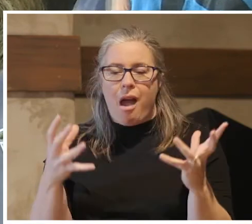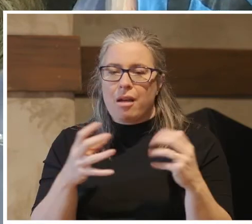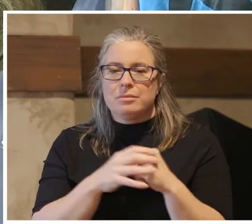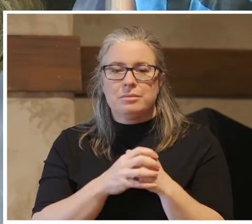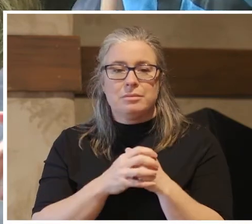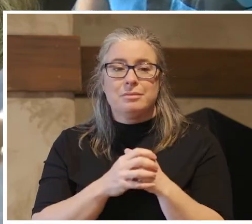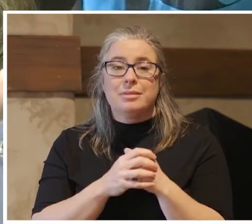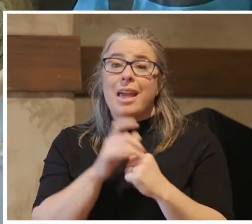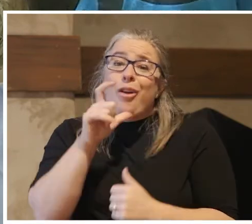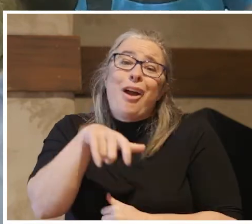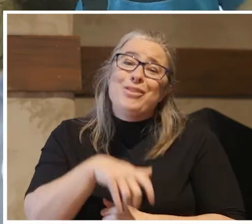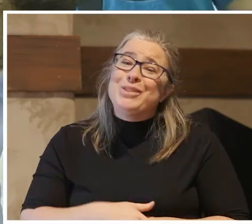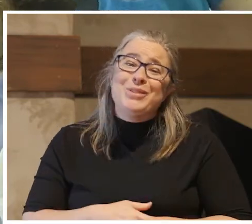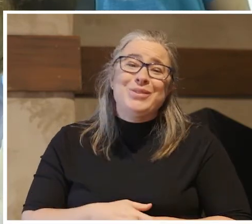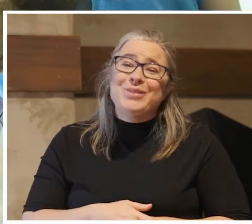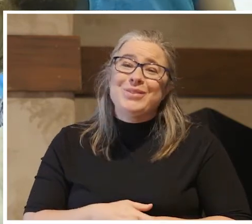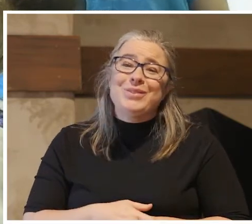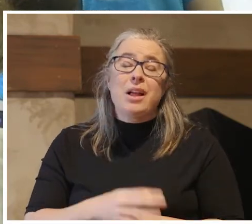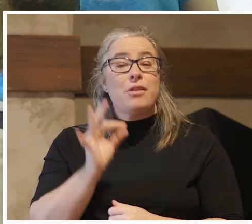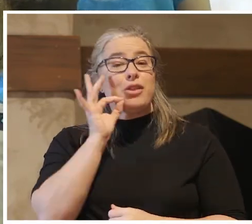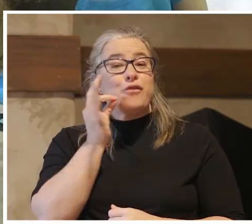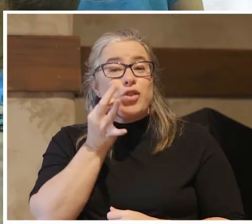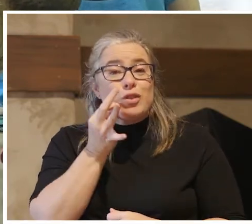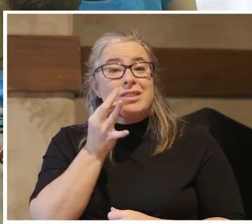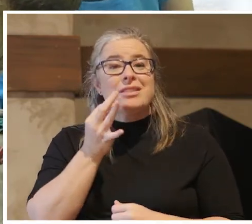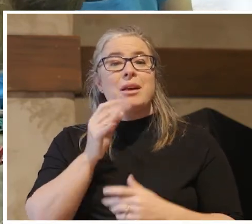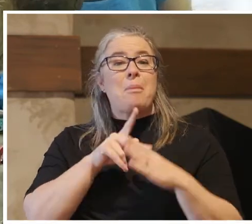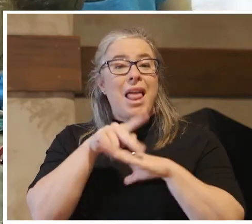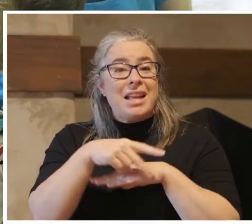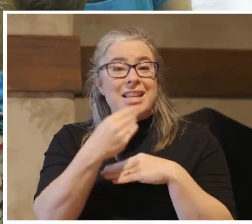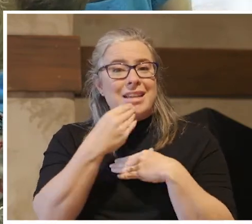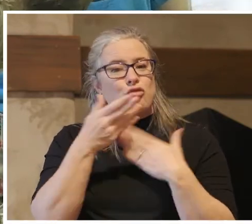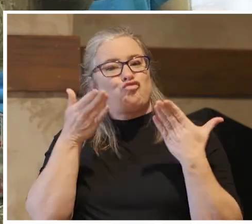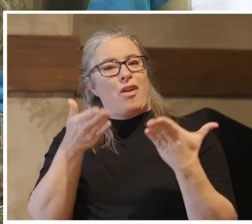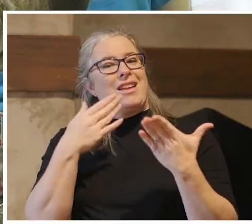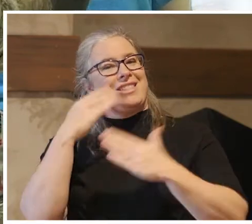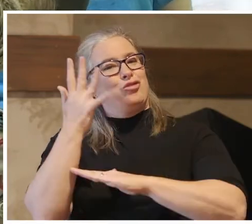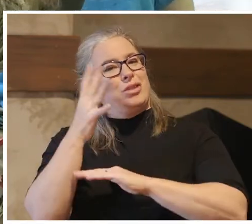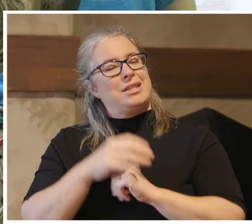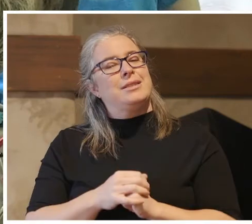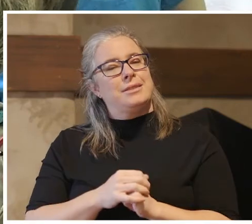and they don't have to because the fruits and things that they like to eat are right in the trees.